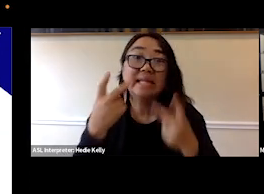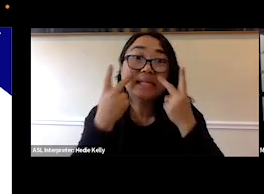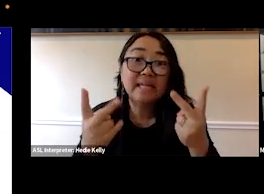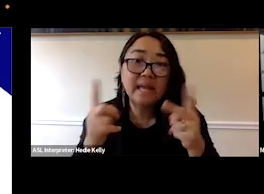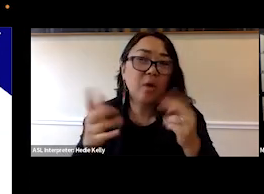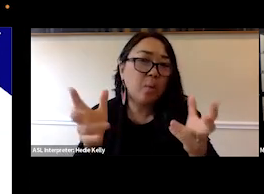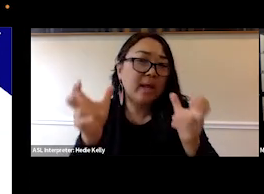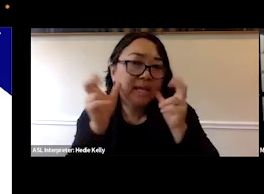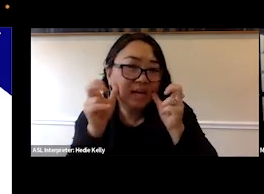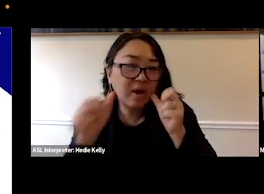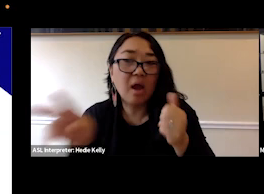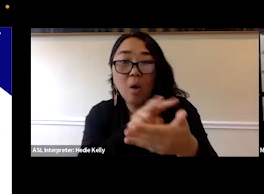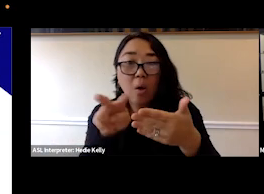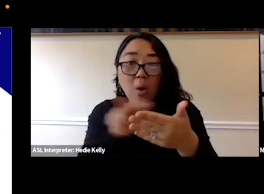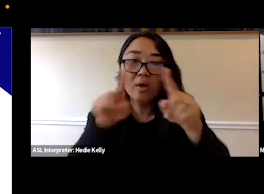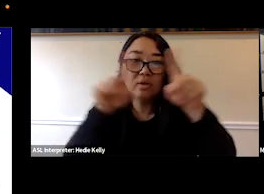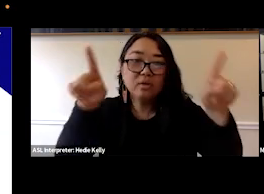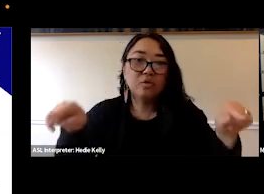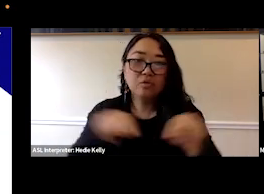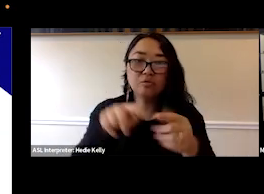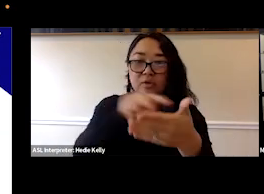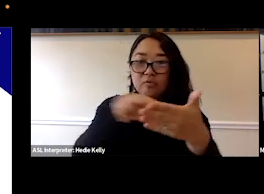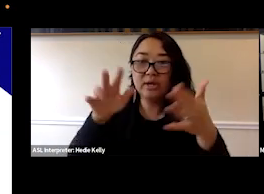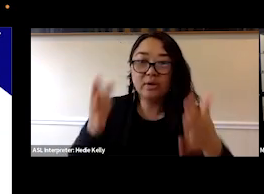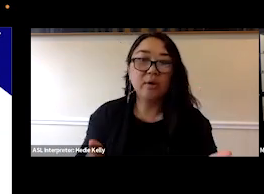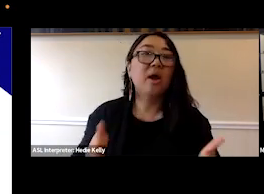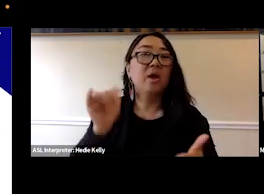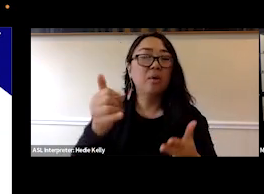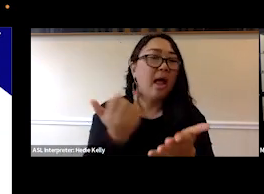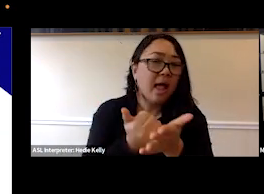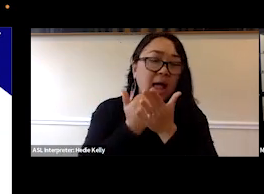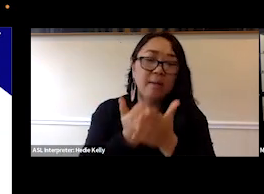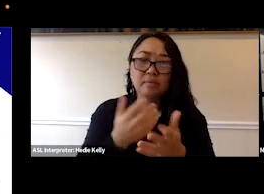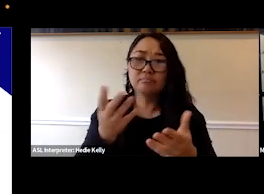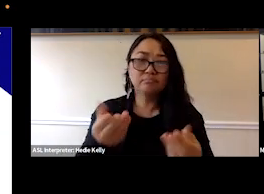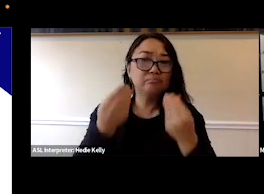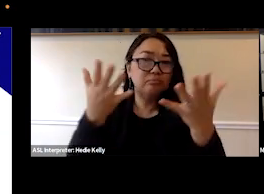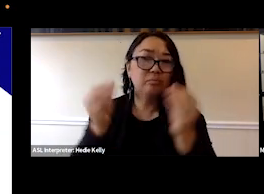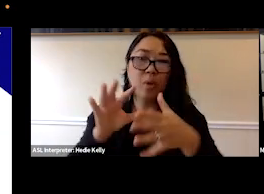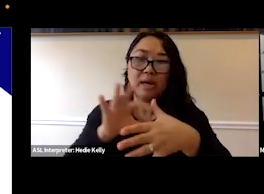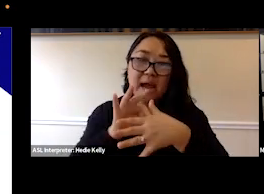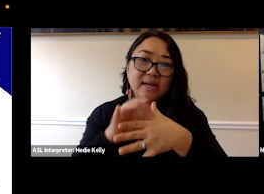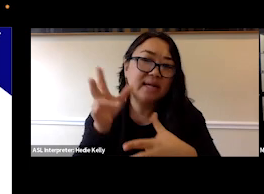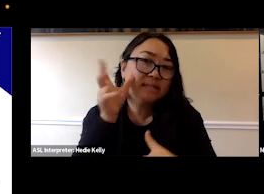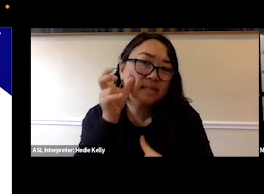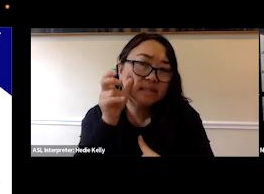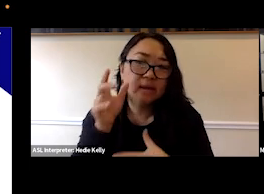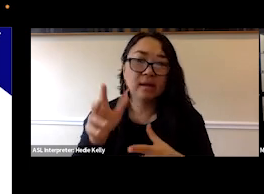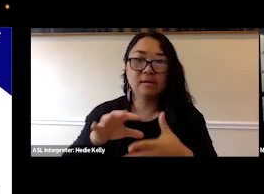want to hear about the image to get more content or context out of it. Also, PDFs have something called tagging.